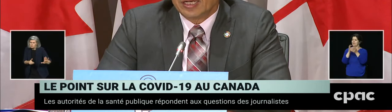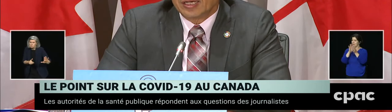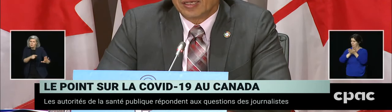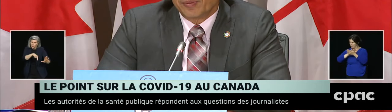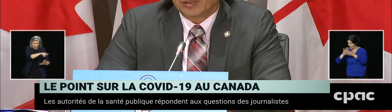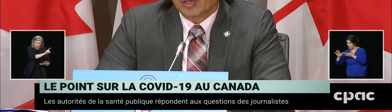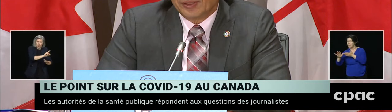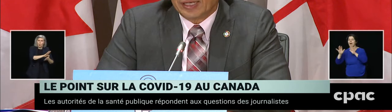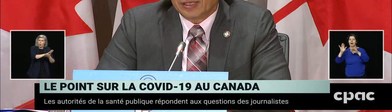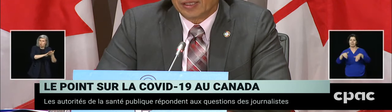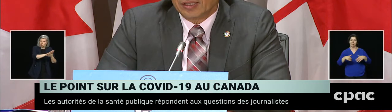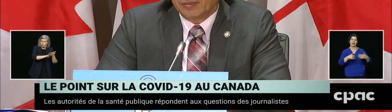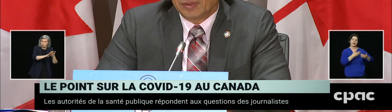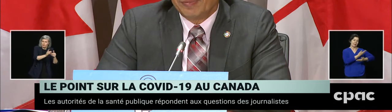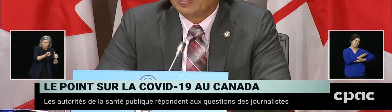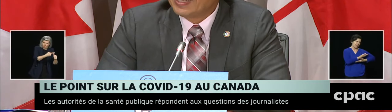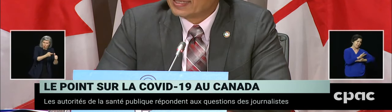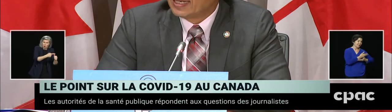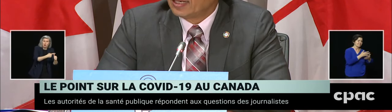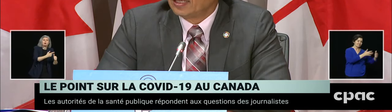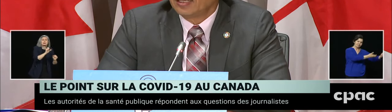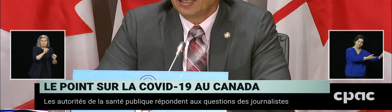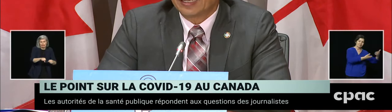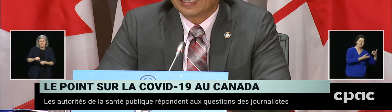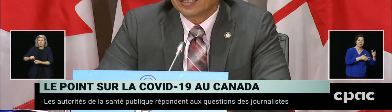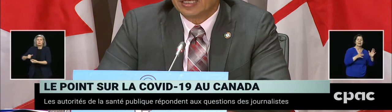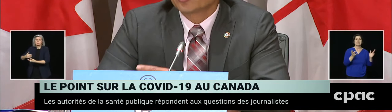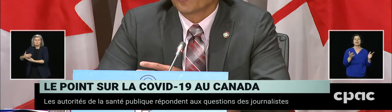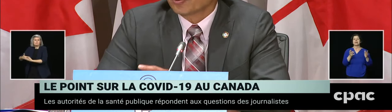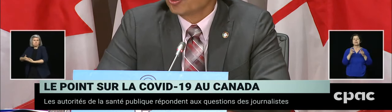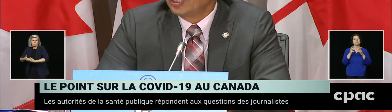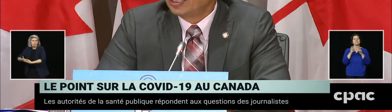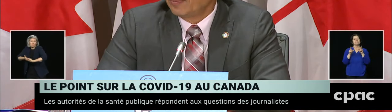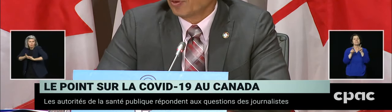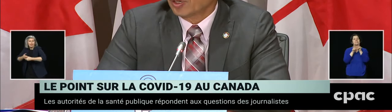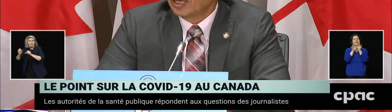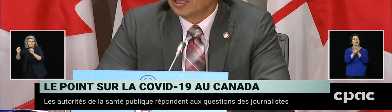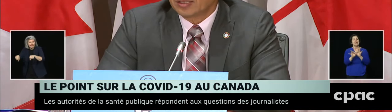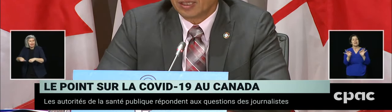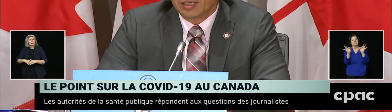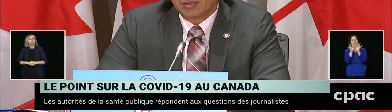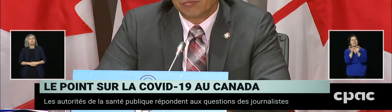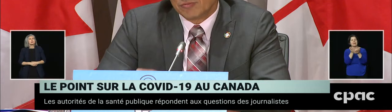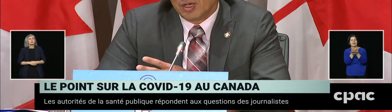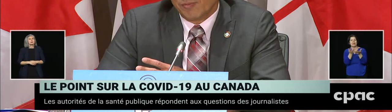HAVE WASHED YOUR HANDS, THAT